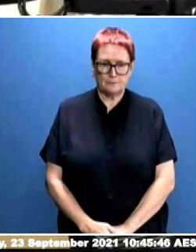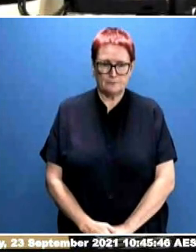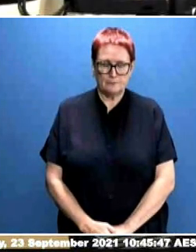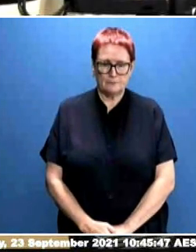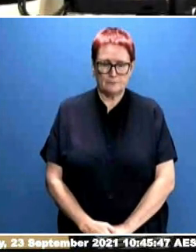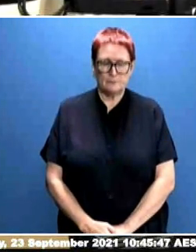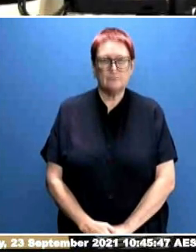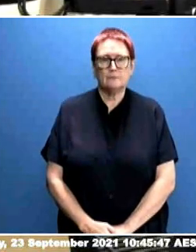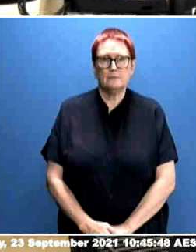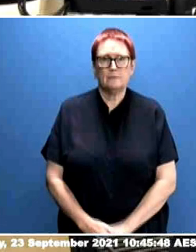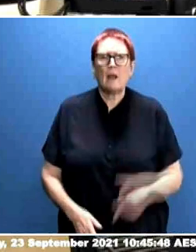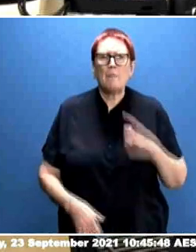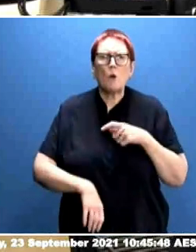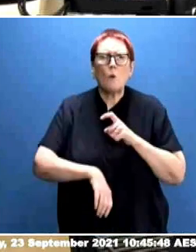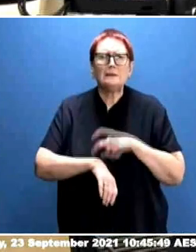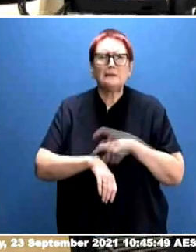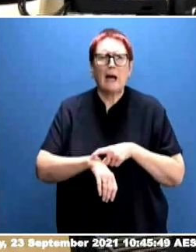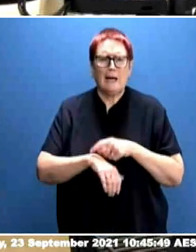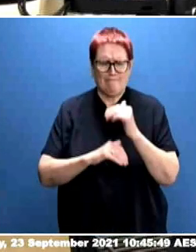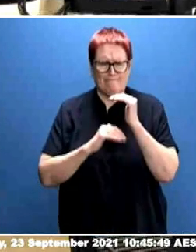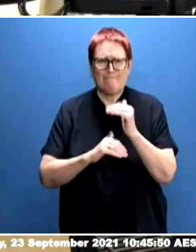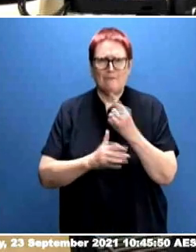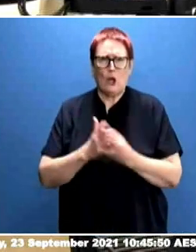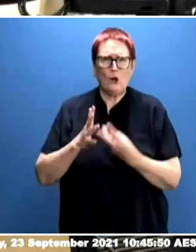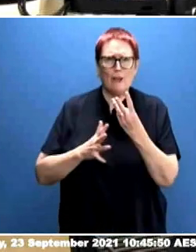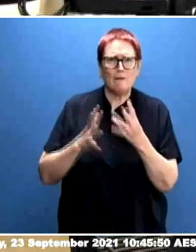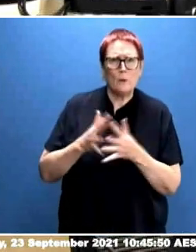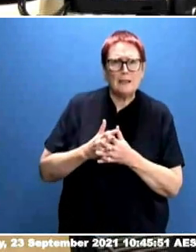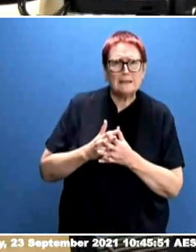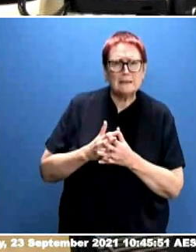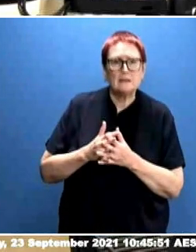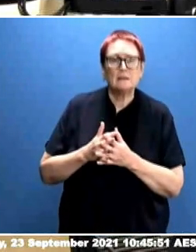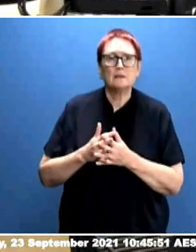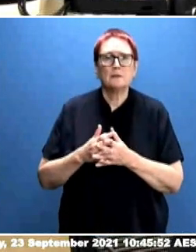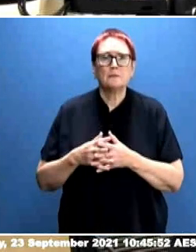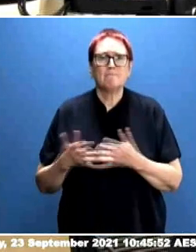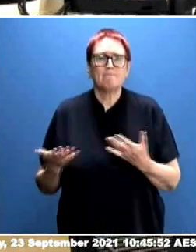for what you've just said, it's not possible for the Kath French Service